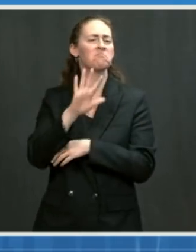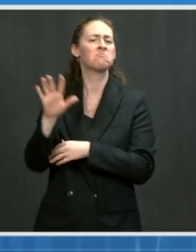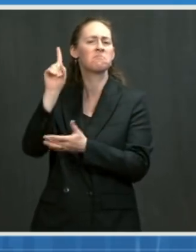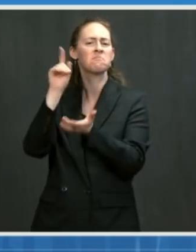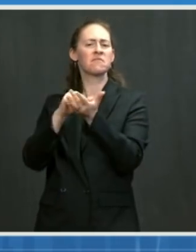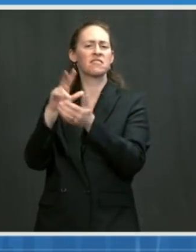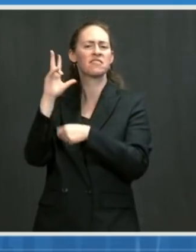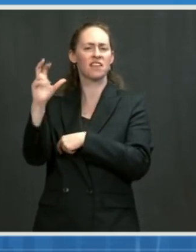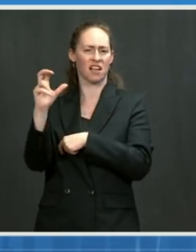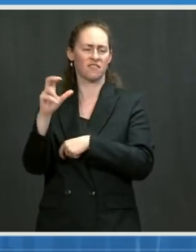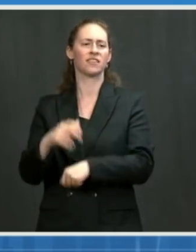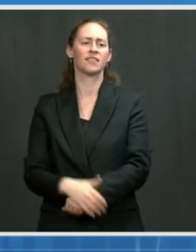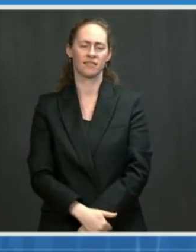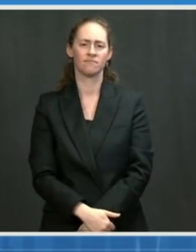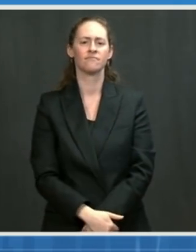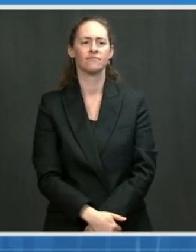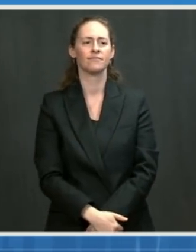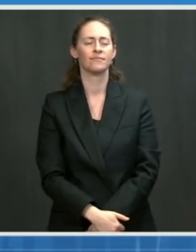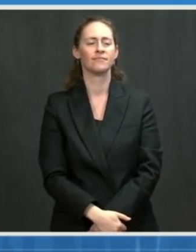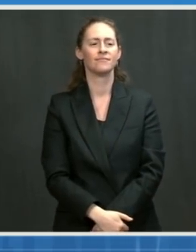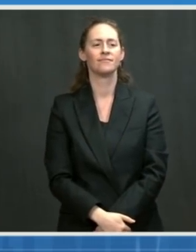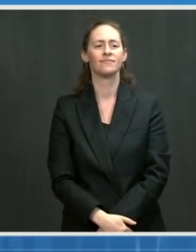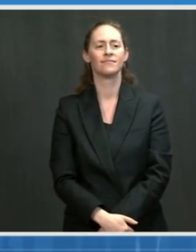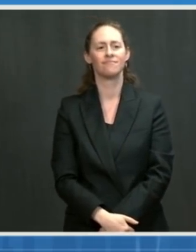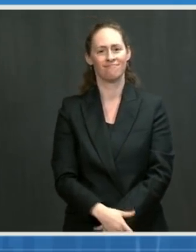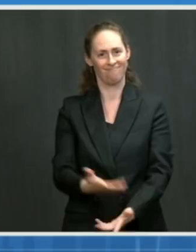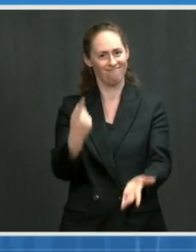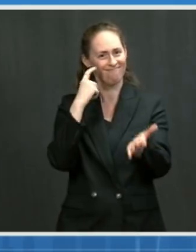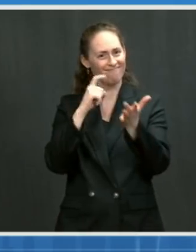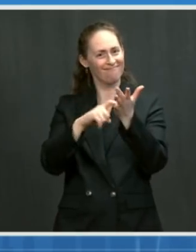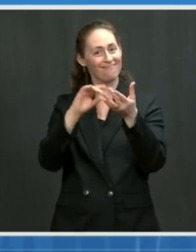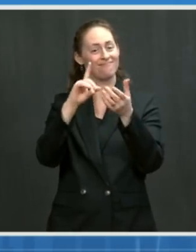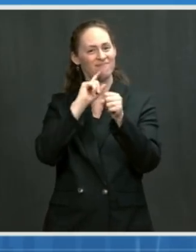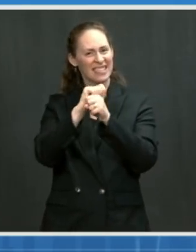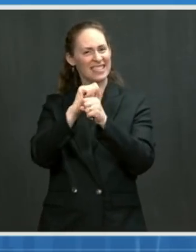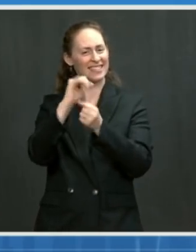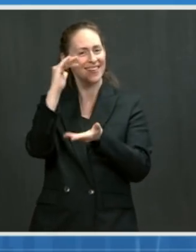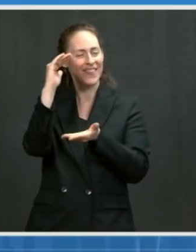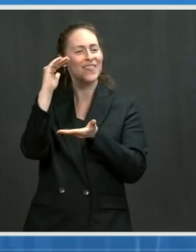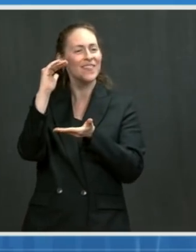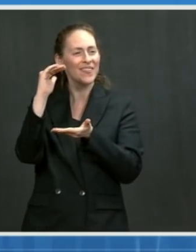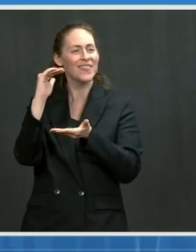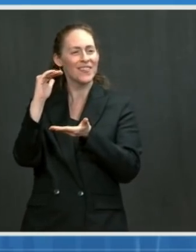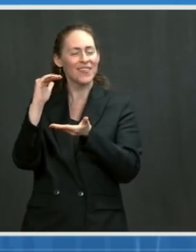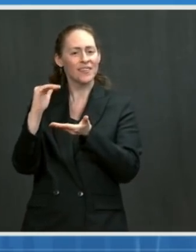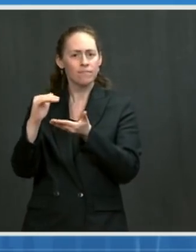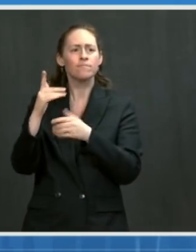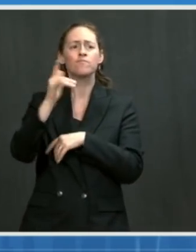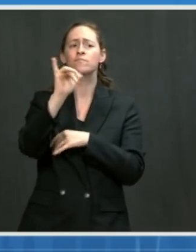ADMISSIONS IS 4,100. ANOTHER TERRIFIC SIGN WITH